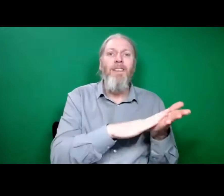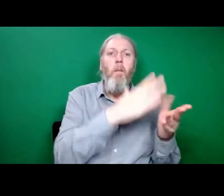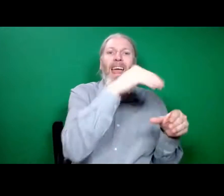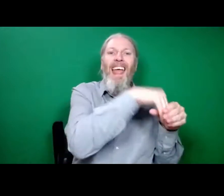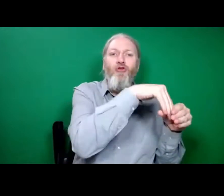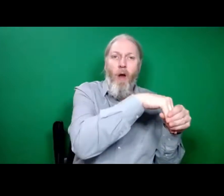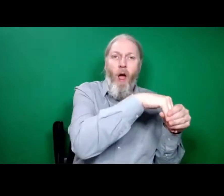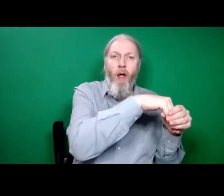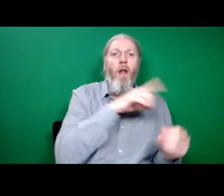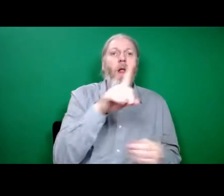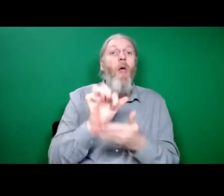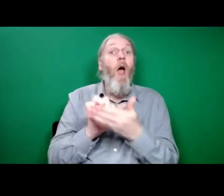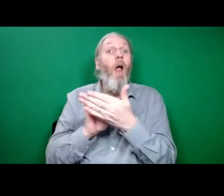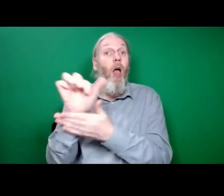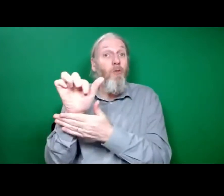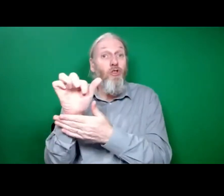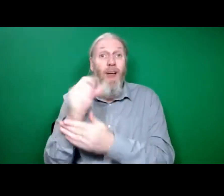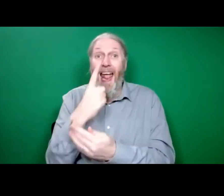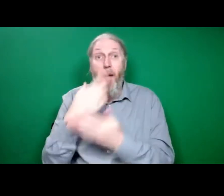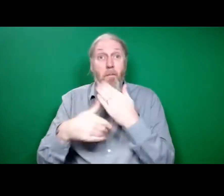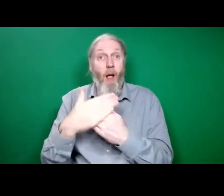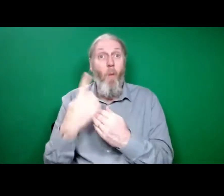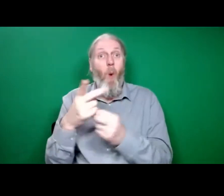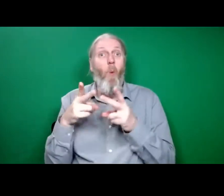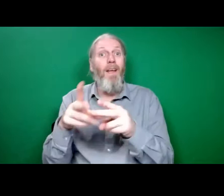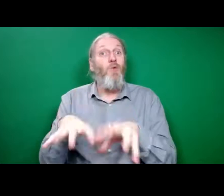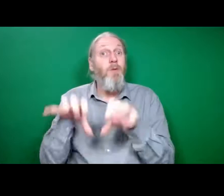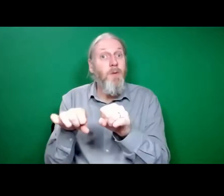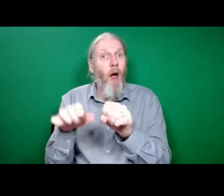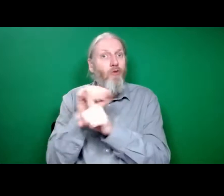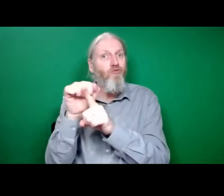I think that Medway Council now has really, it is a